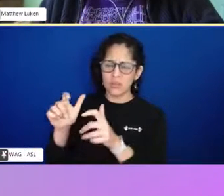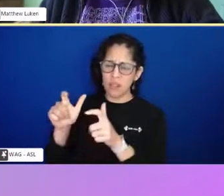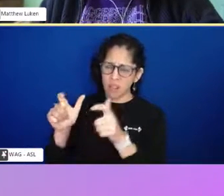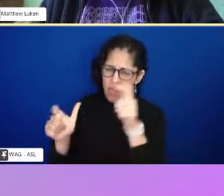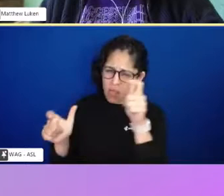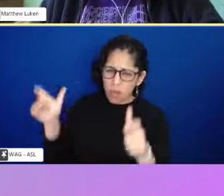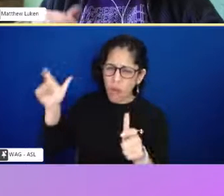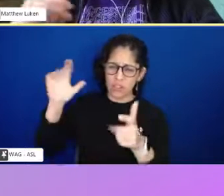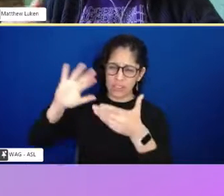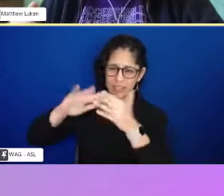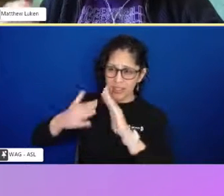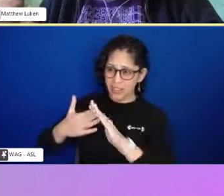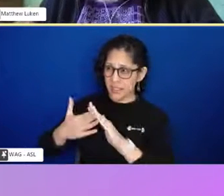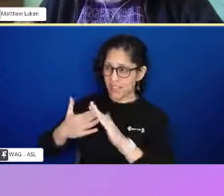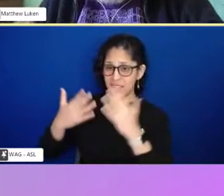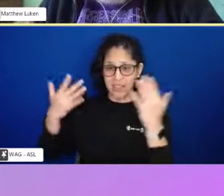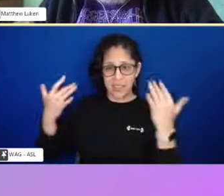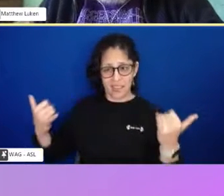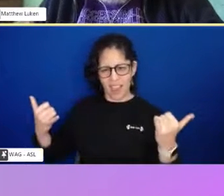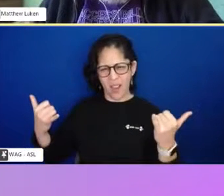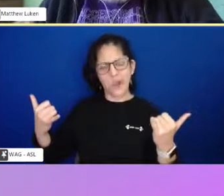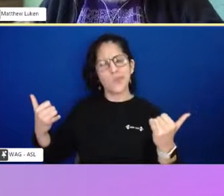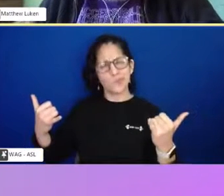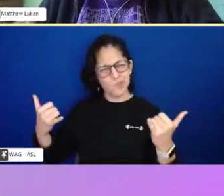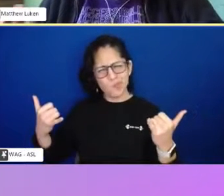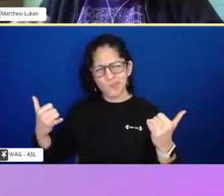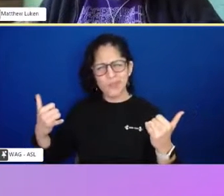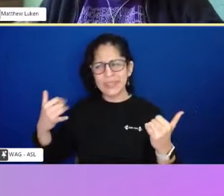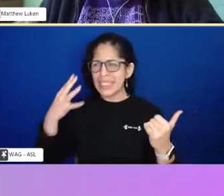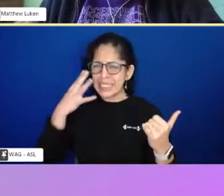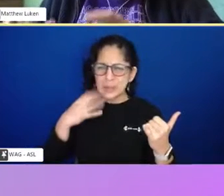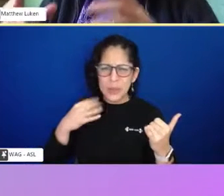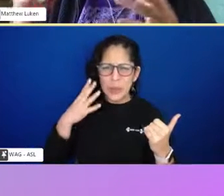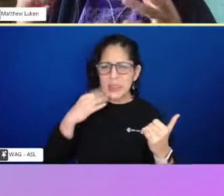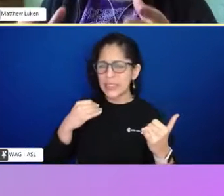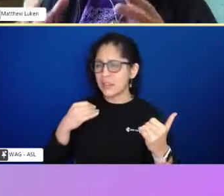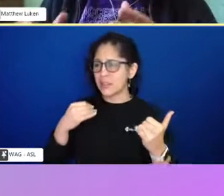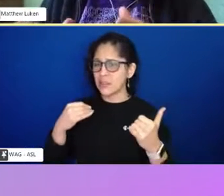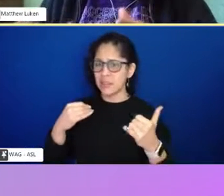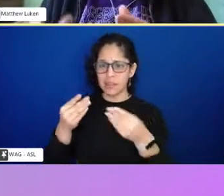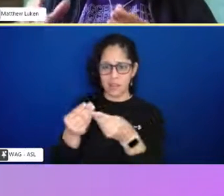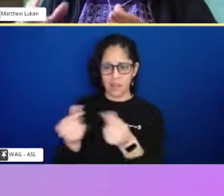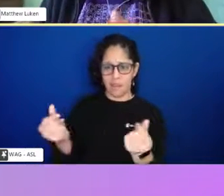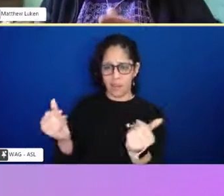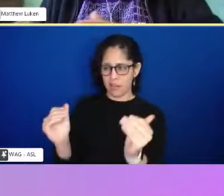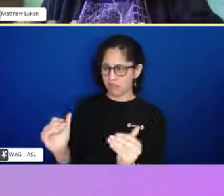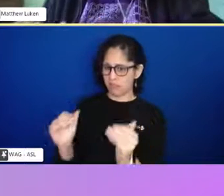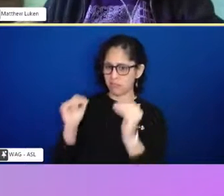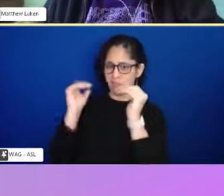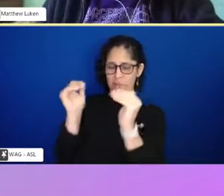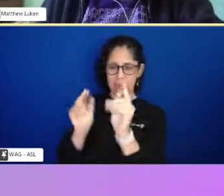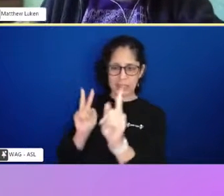including people with disabilities. And what we see is the largest cities in the world are now starting to